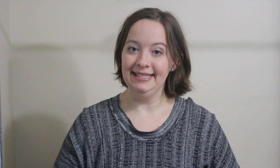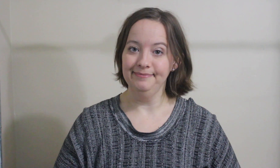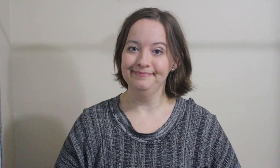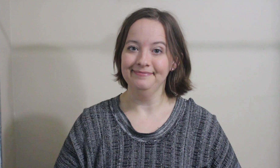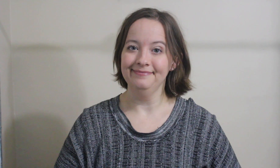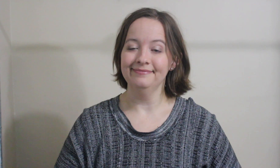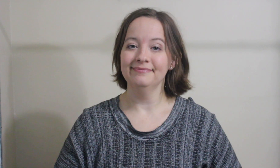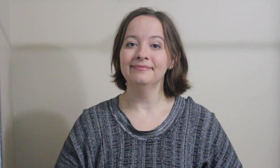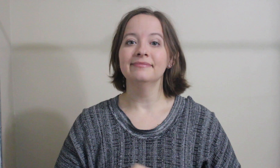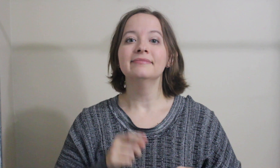Another reason...